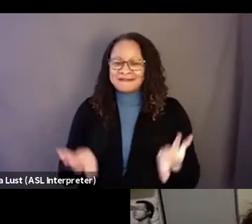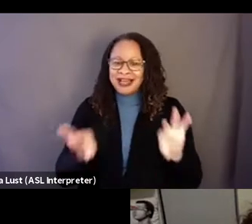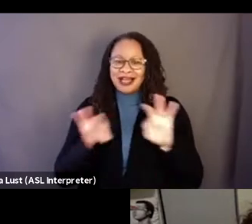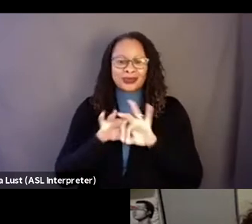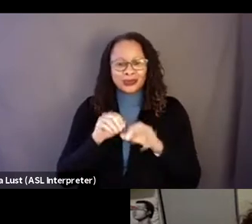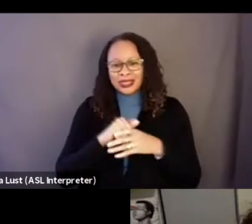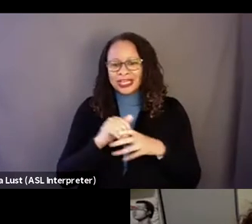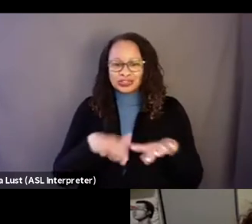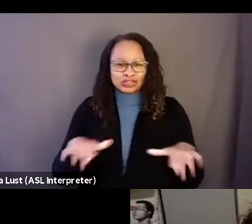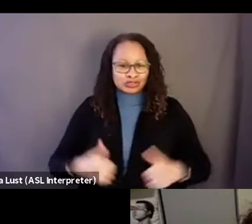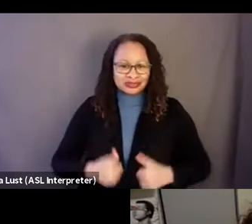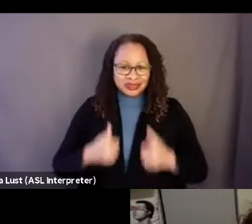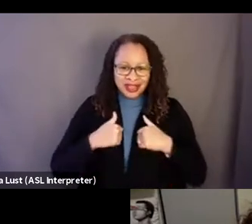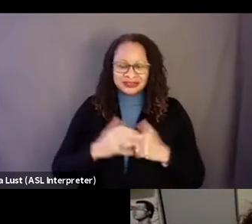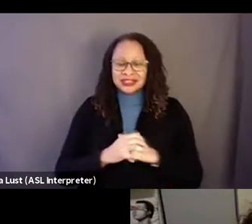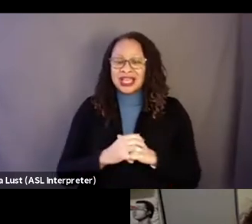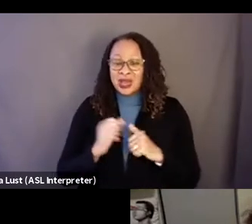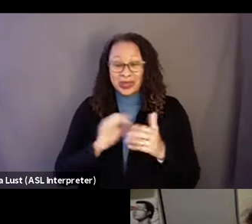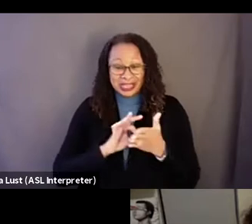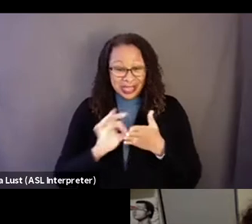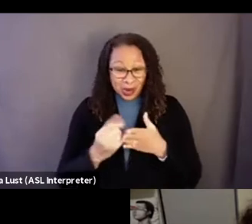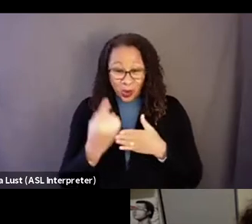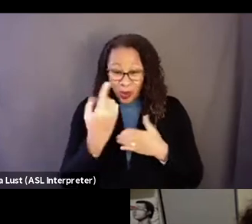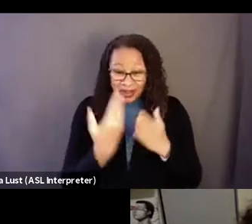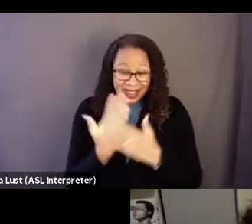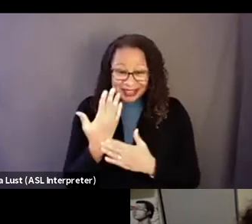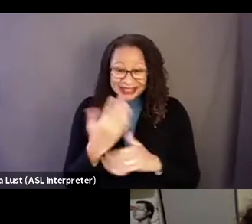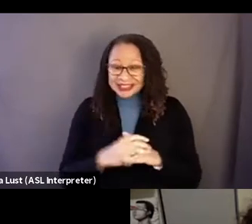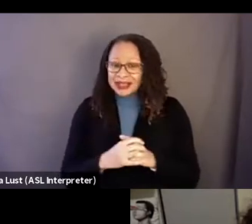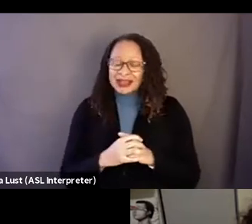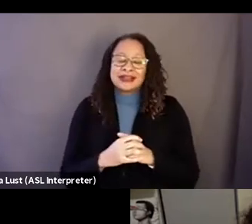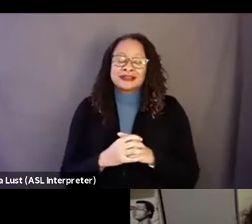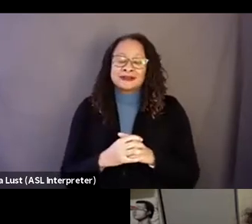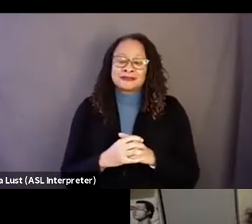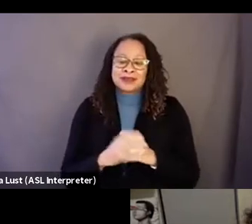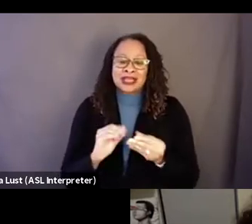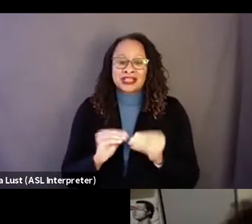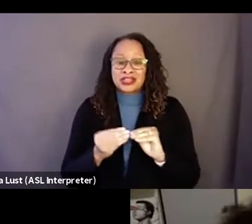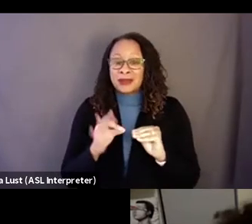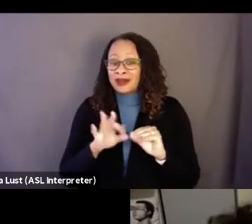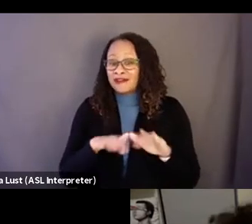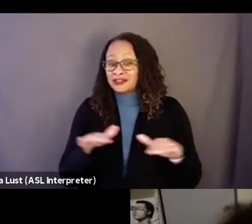We probably can count on one hand, and less than that, the number of children,